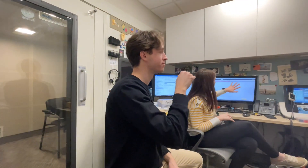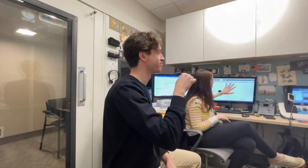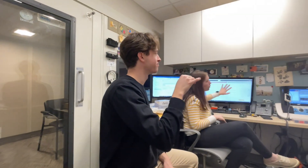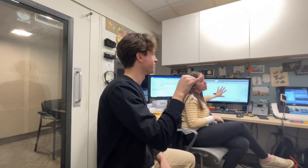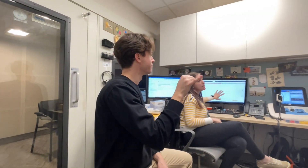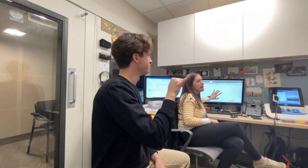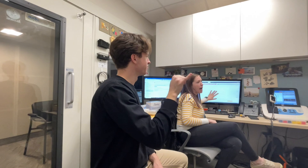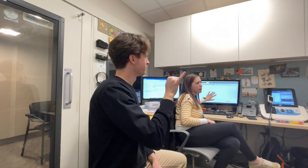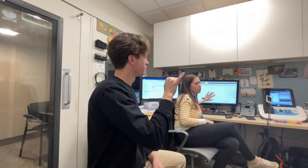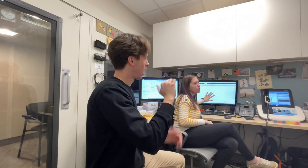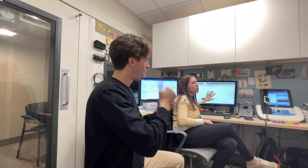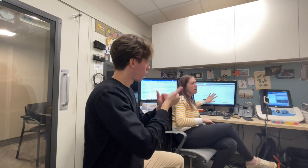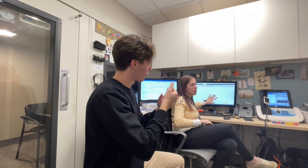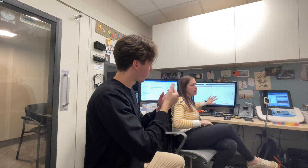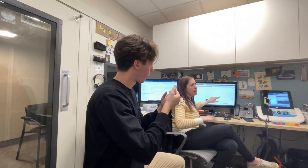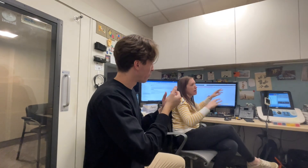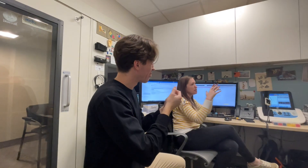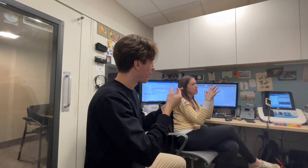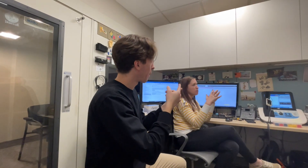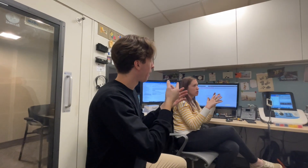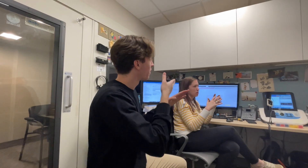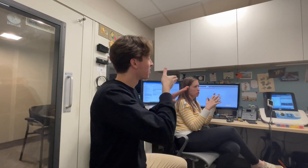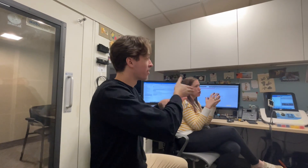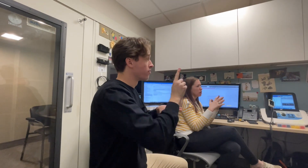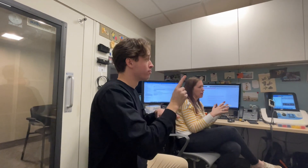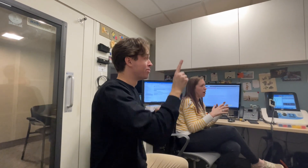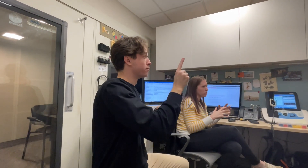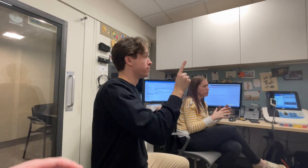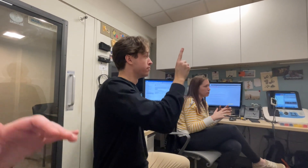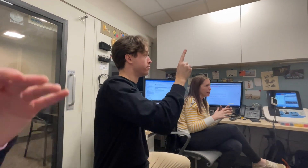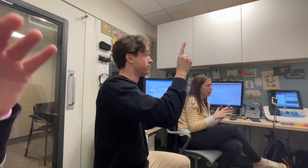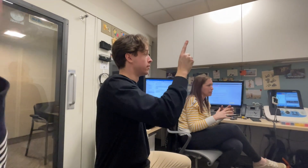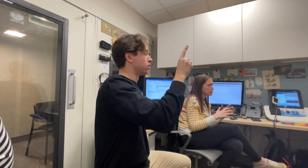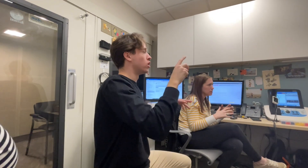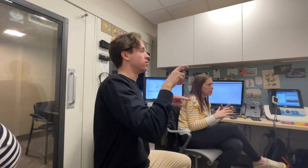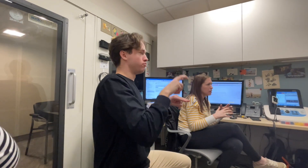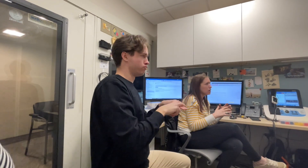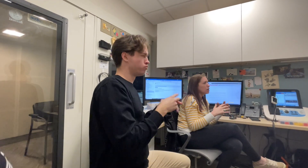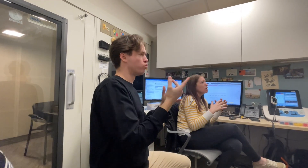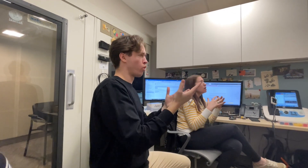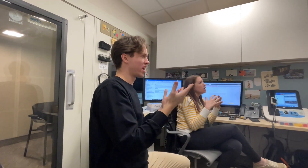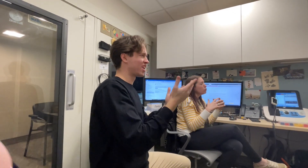that like we sat here for a minute and it seemed to chill out a little bit it